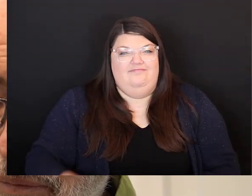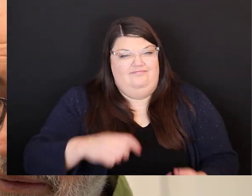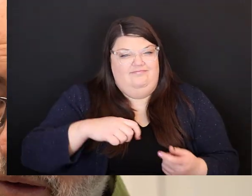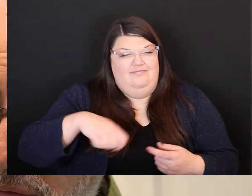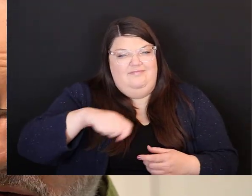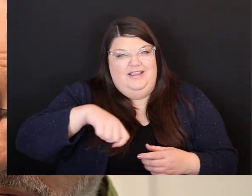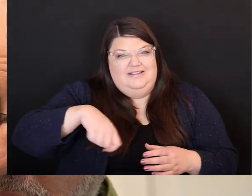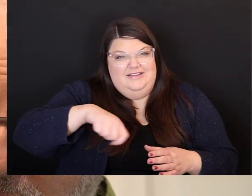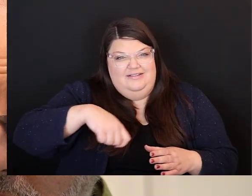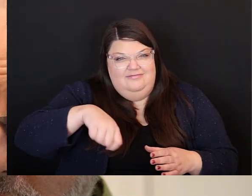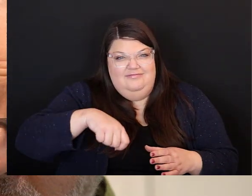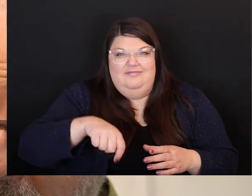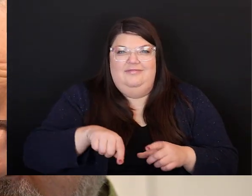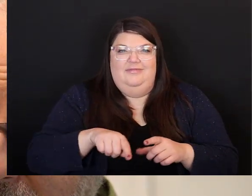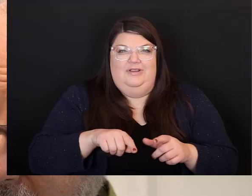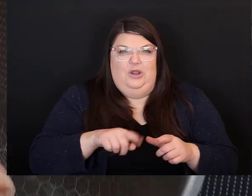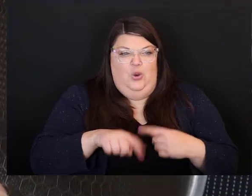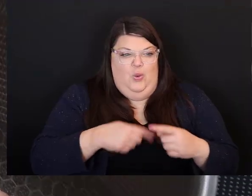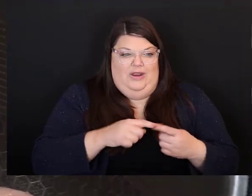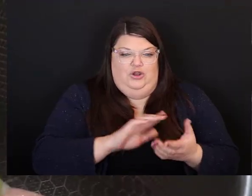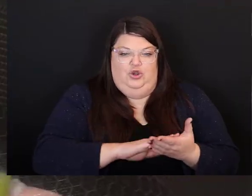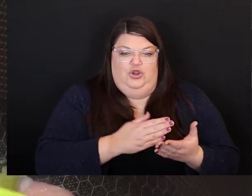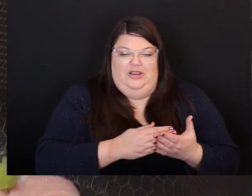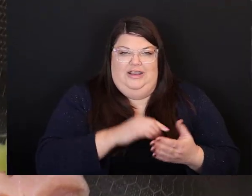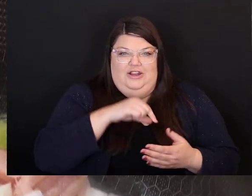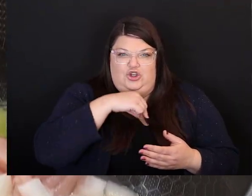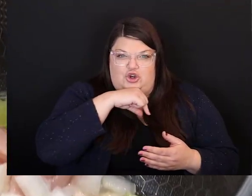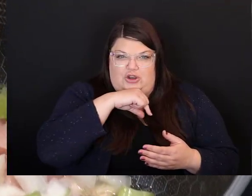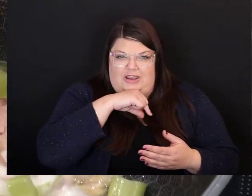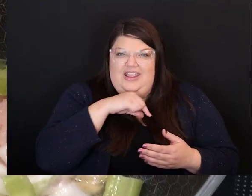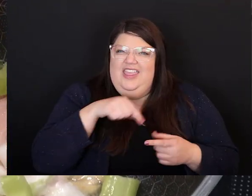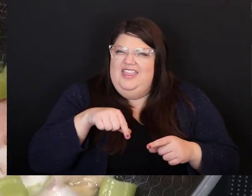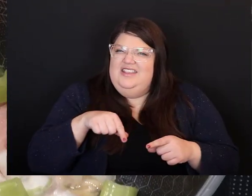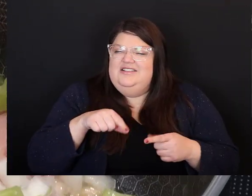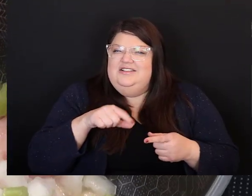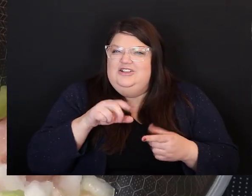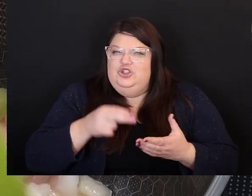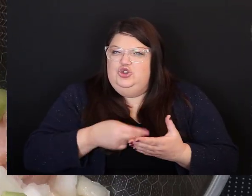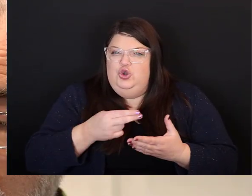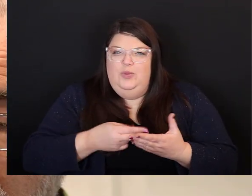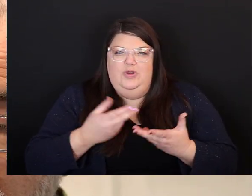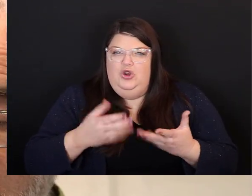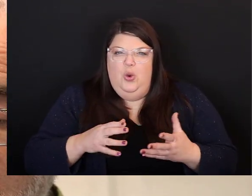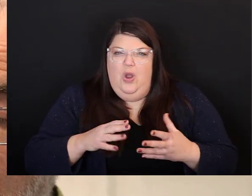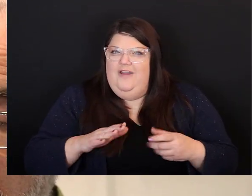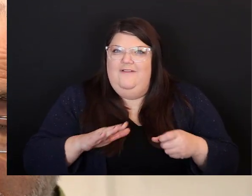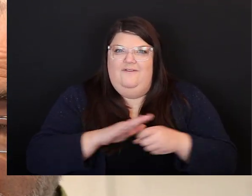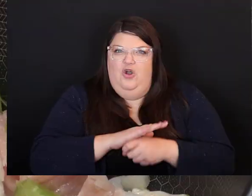And mix that all around while the turkey's browning. And this is a soup, so you don't want to saute everything. You just want it to remain soft.